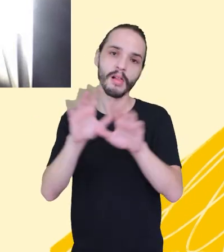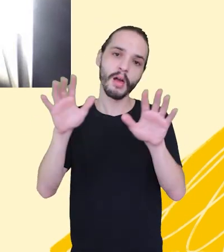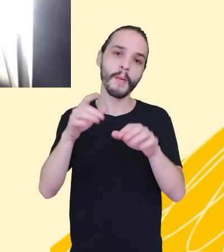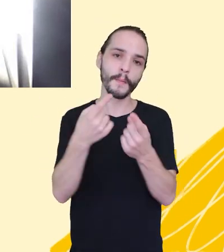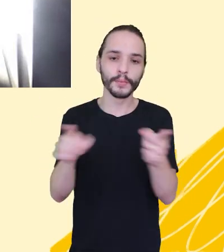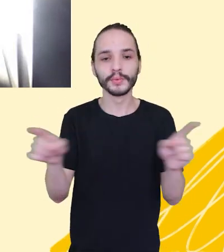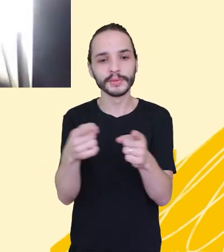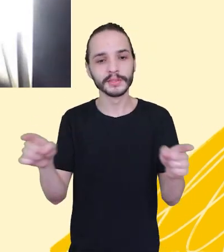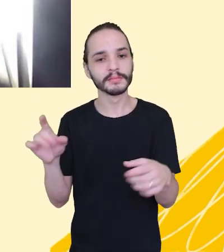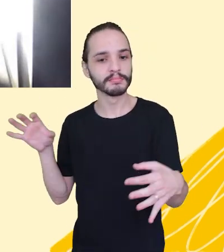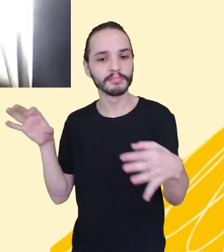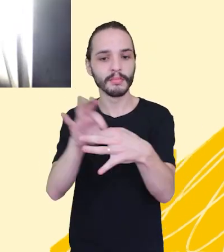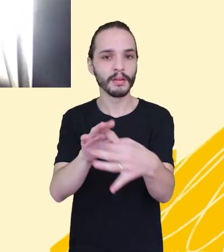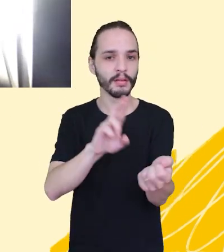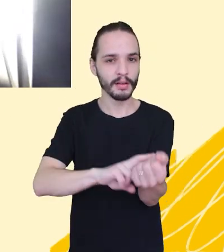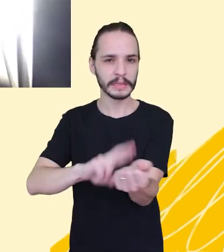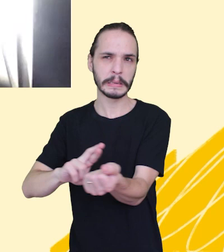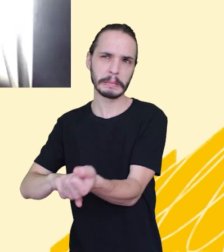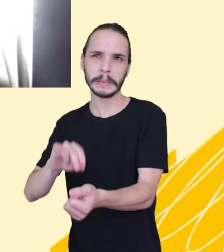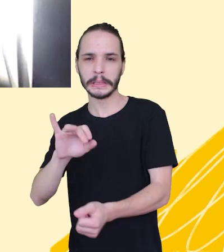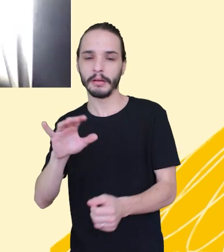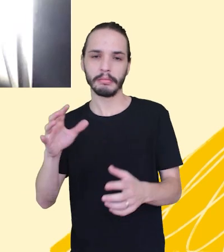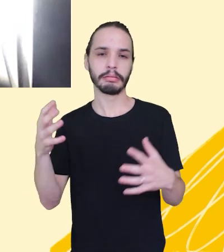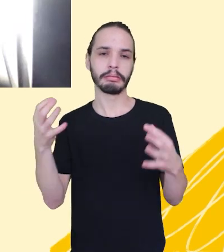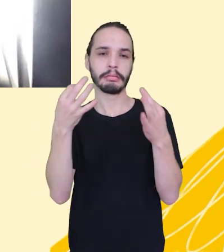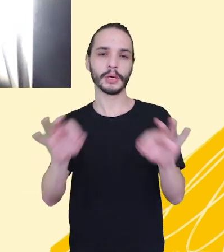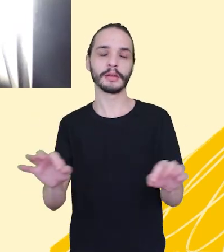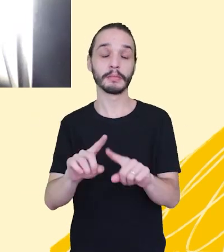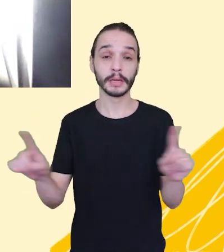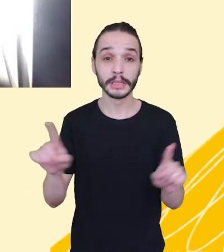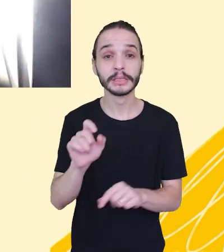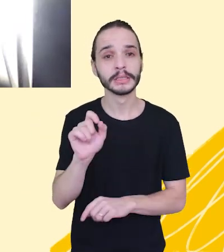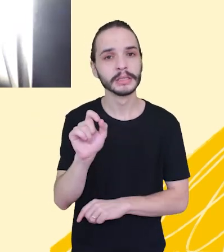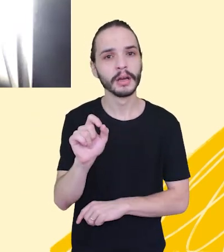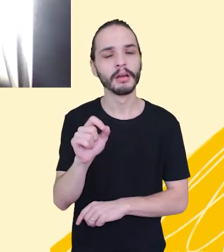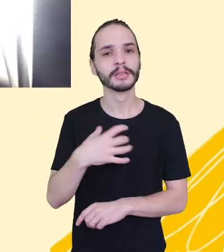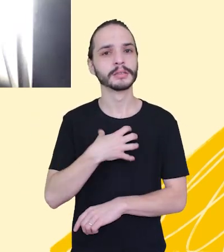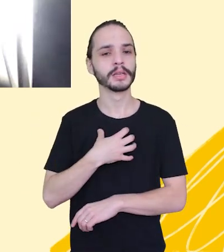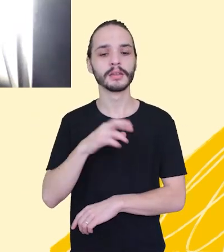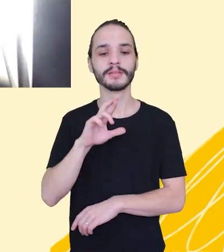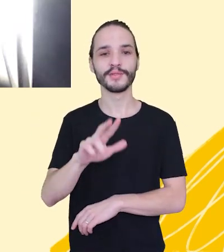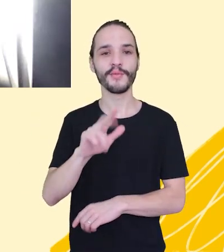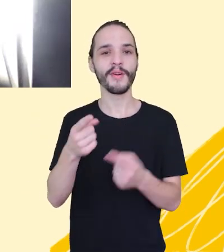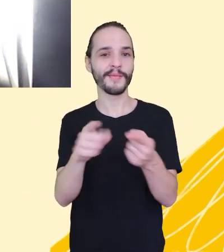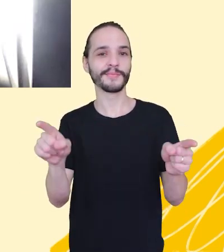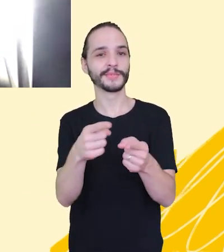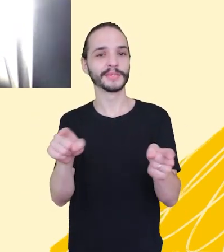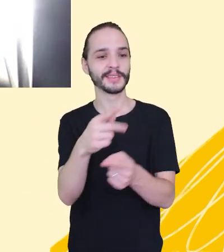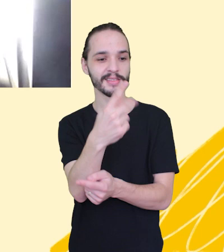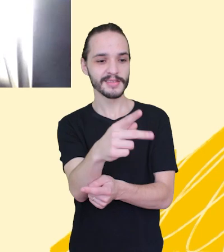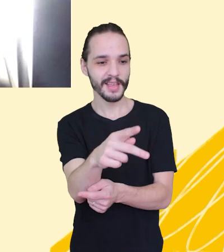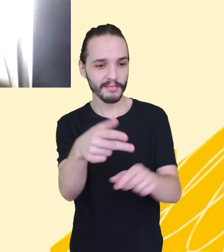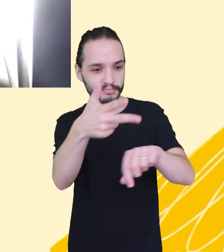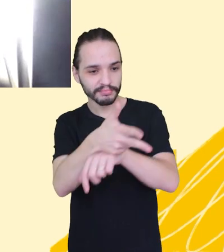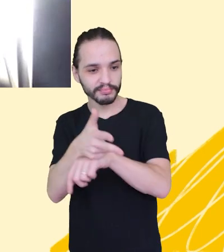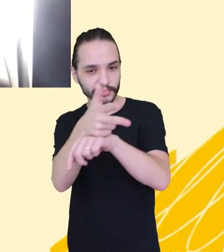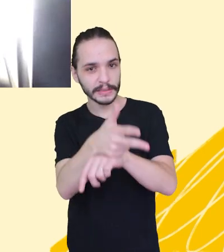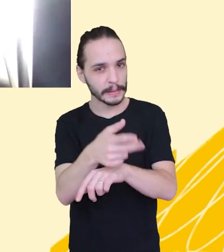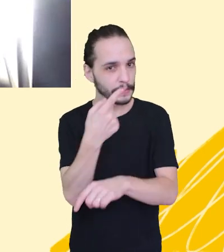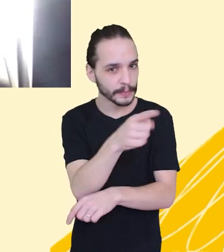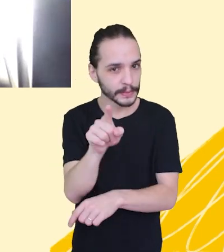But I think you feel that itís not the music they hear or they put in the room